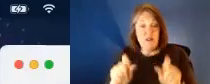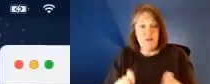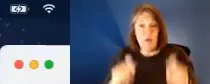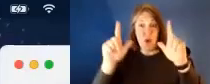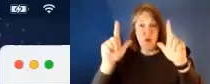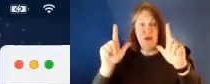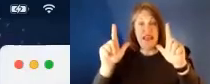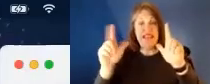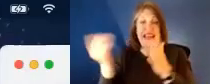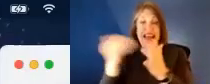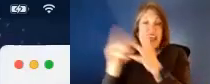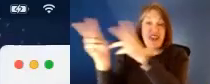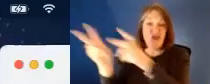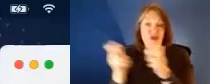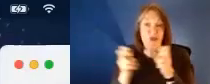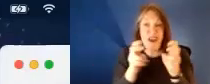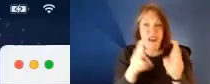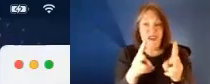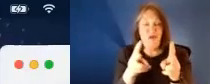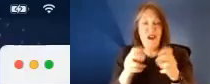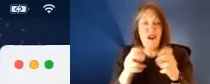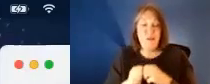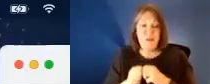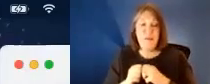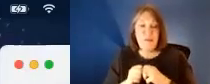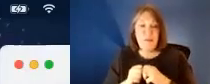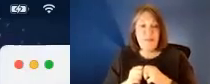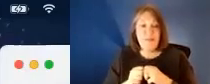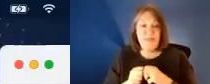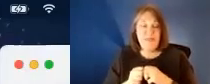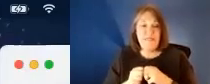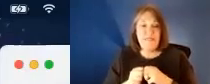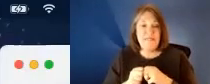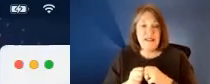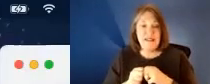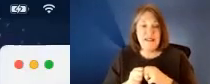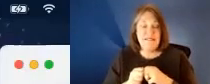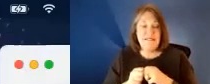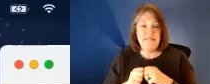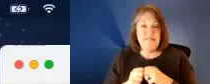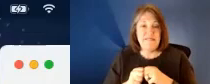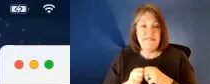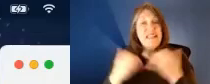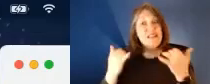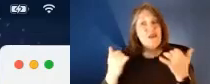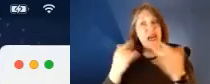drag-and-drop things in. 06:59:22 What's happening now is your loading